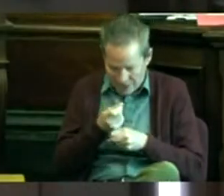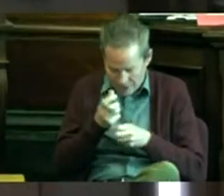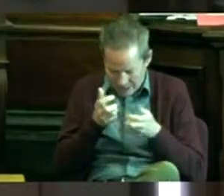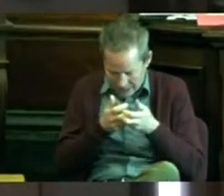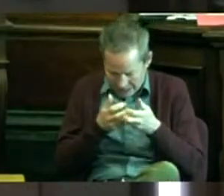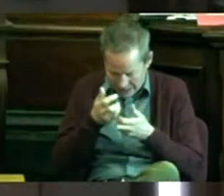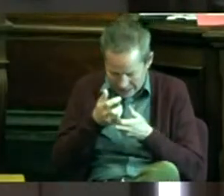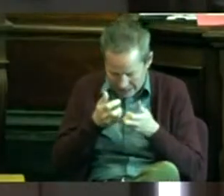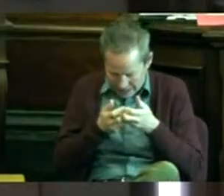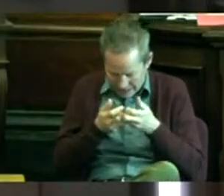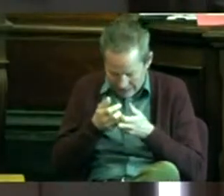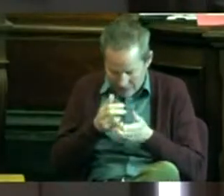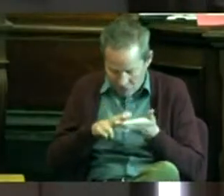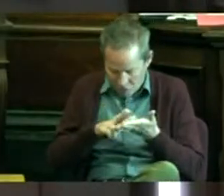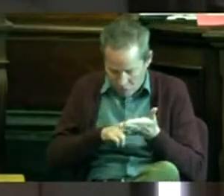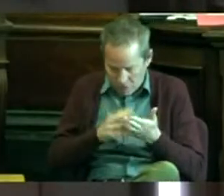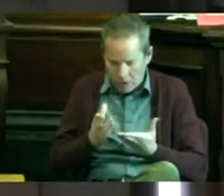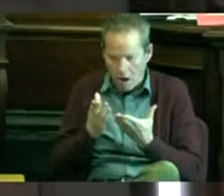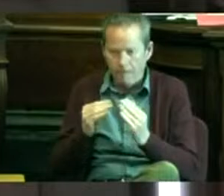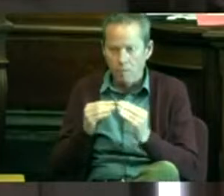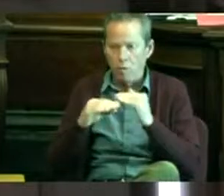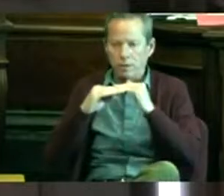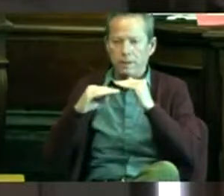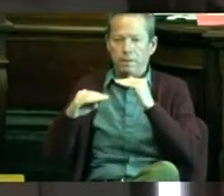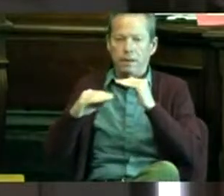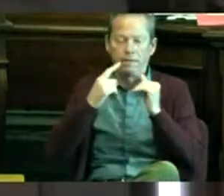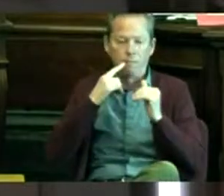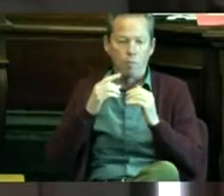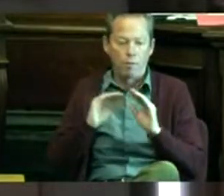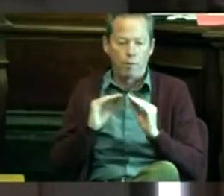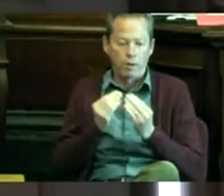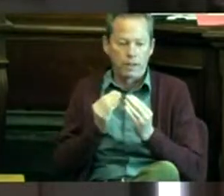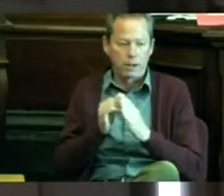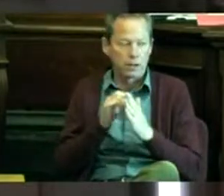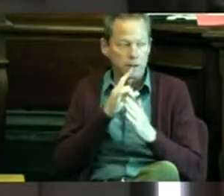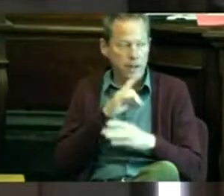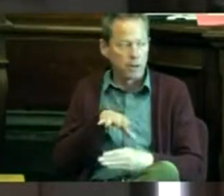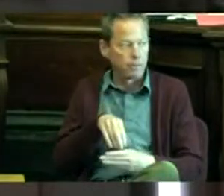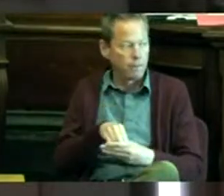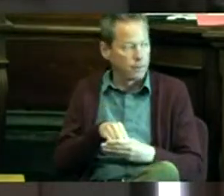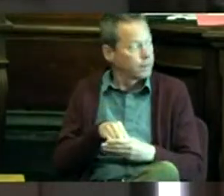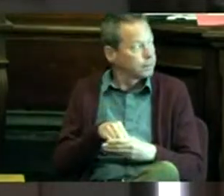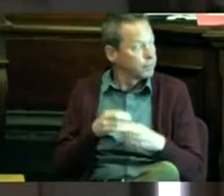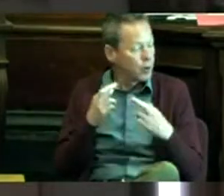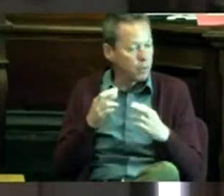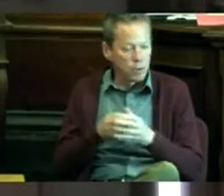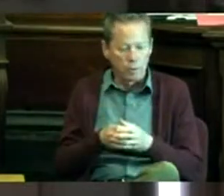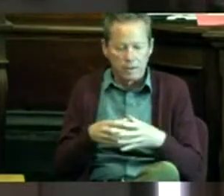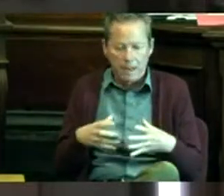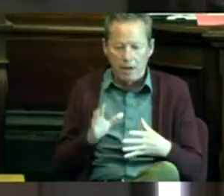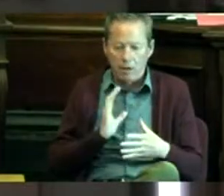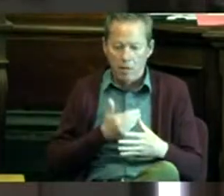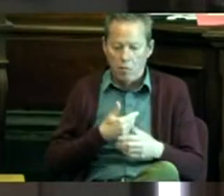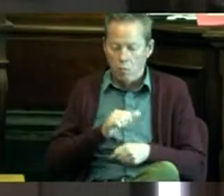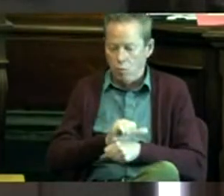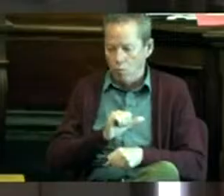hoping that at some point we go from piecing together year by year contracts and offer a